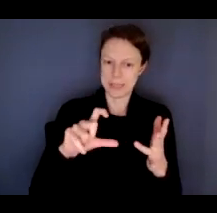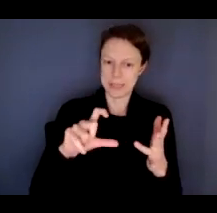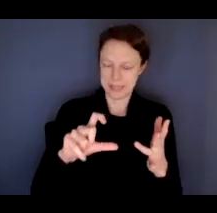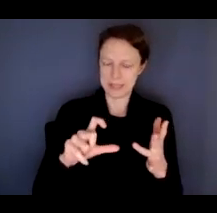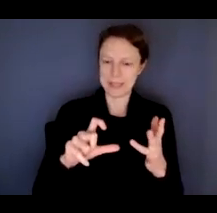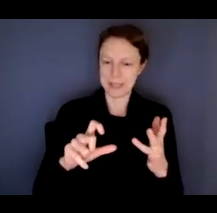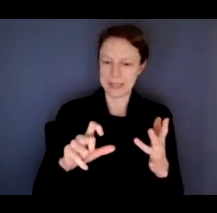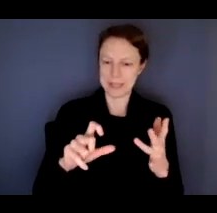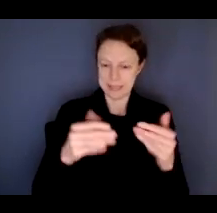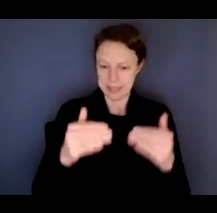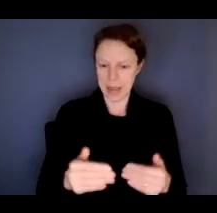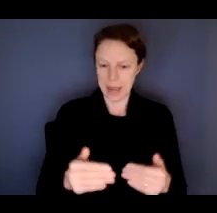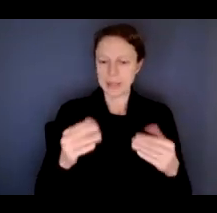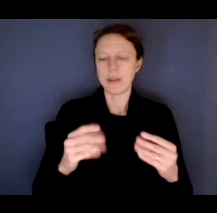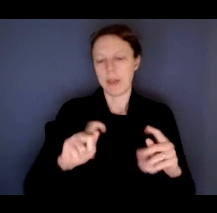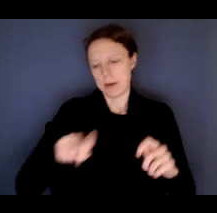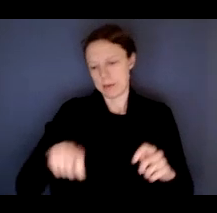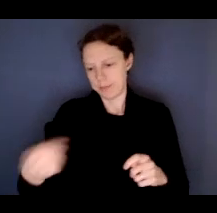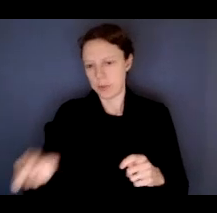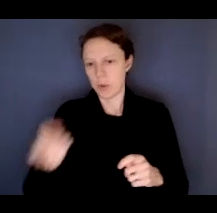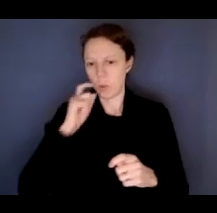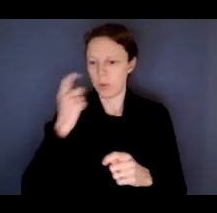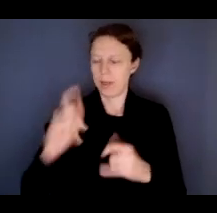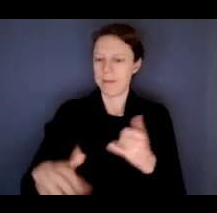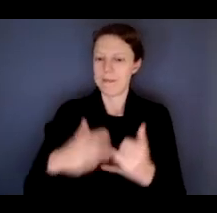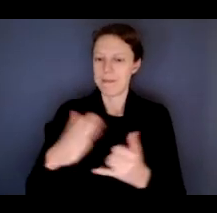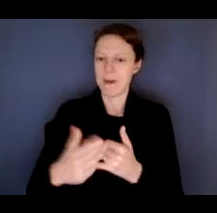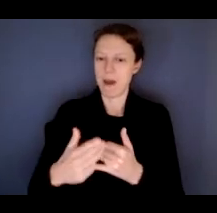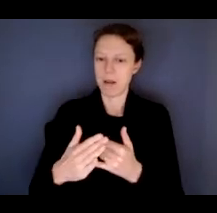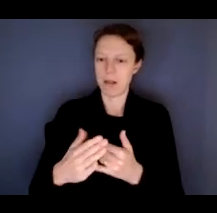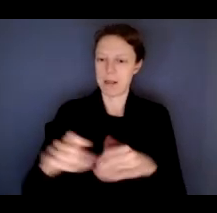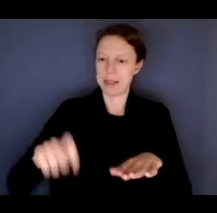would then proceed to a final hearing. Shortly before the final hearing there's a review mention.